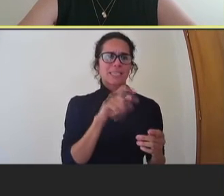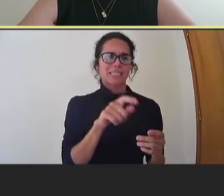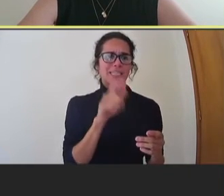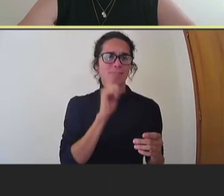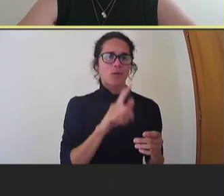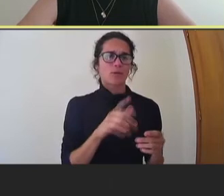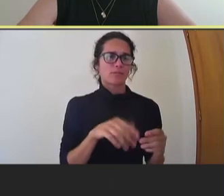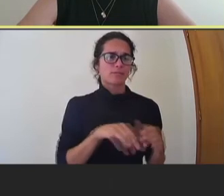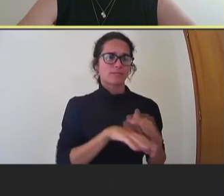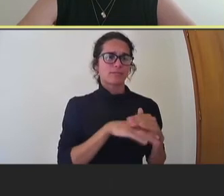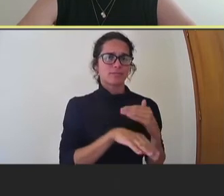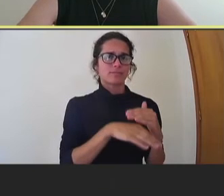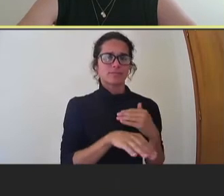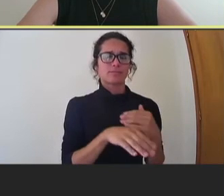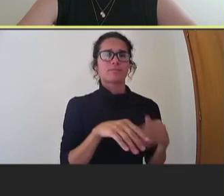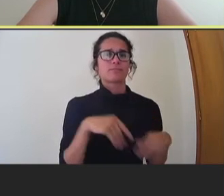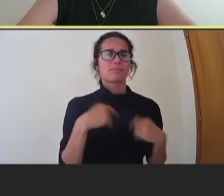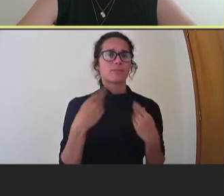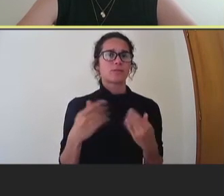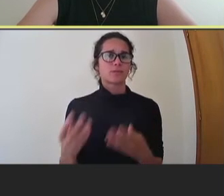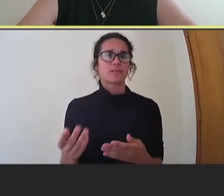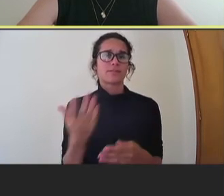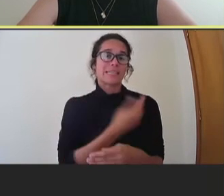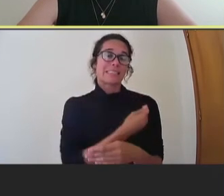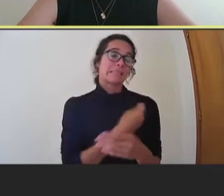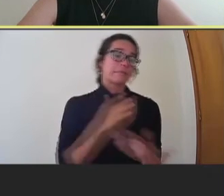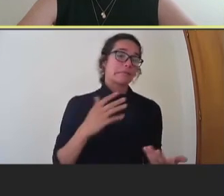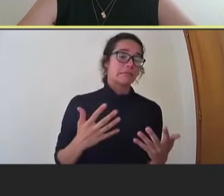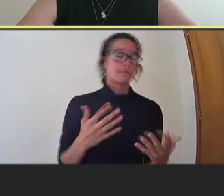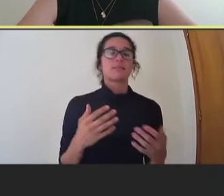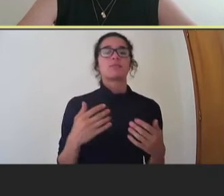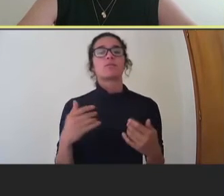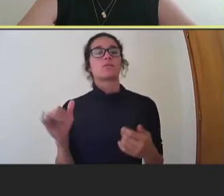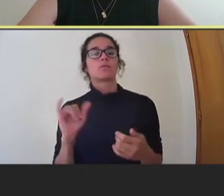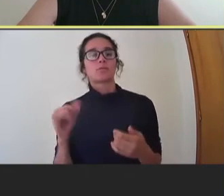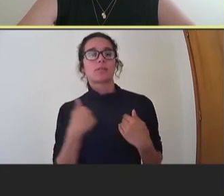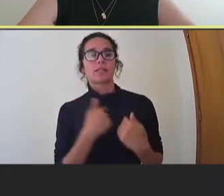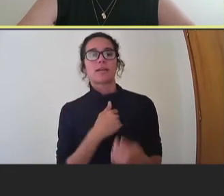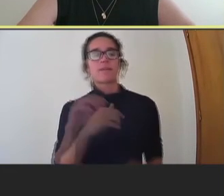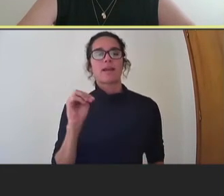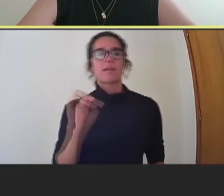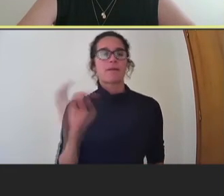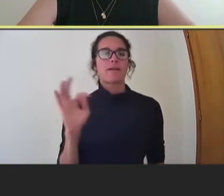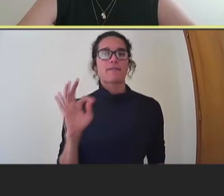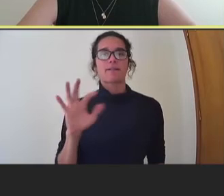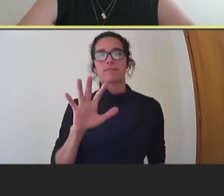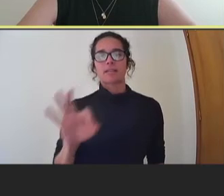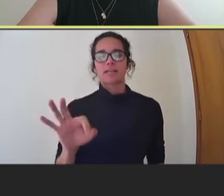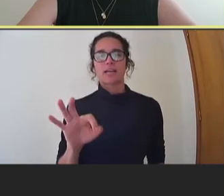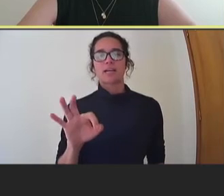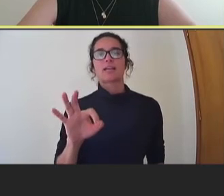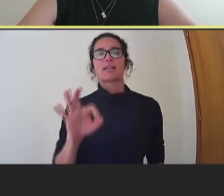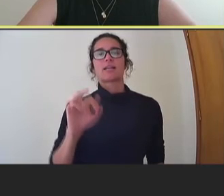Then we have the MF59 adjuvant, dose sparing to the antigen,